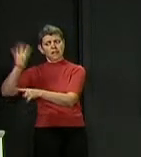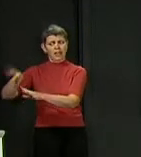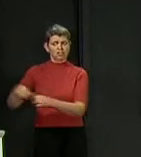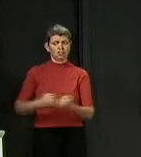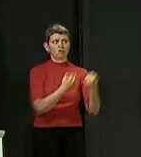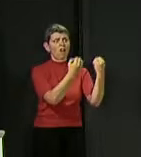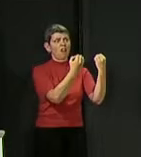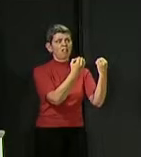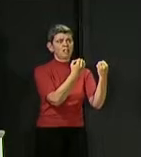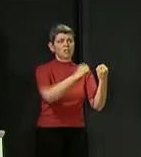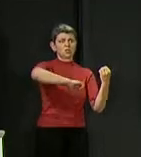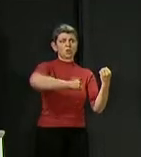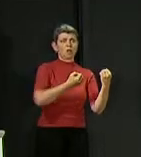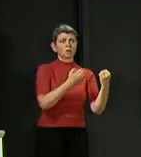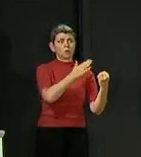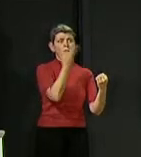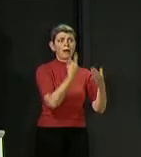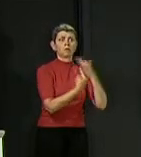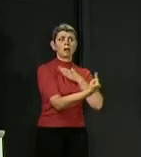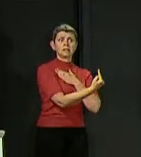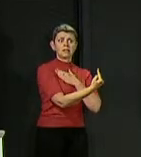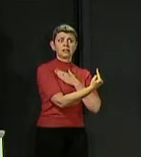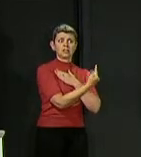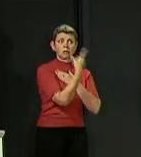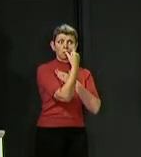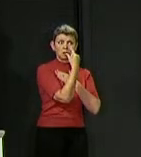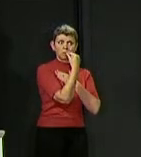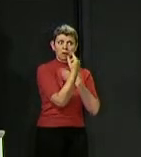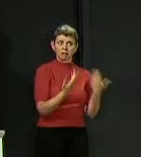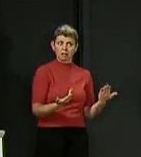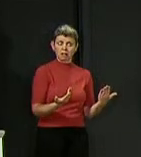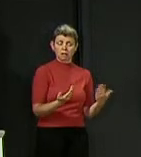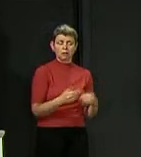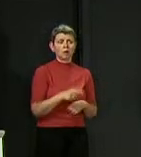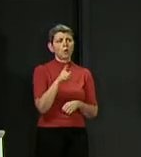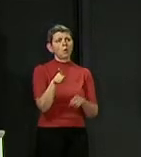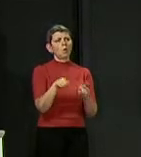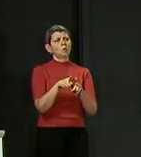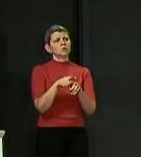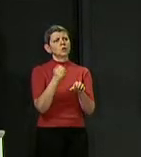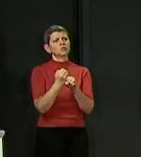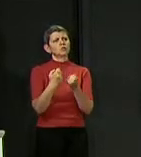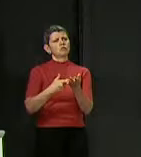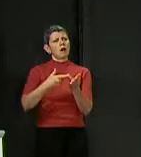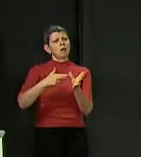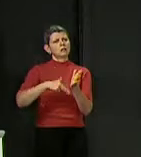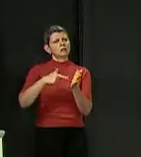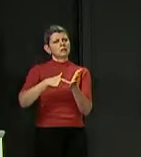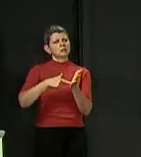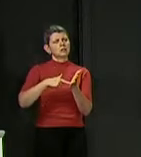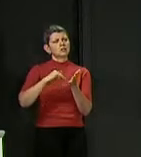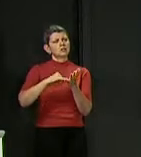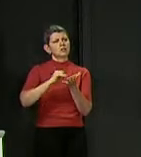The Transport Secretary Grant Shapps says that the joint biosecurity centre which through